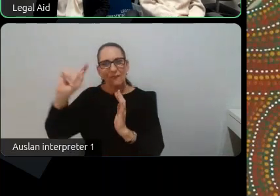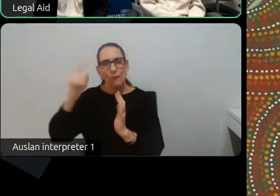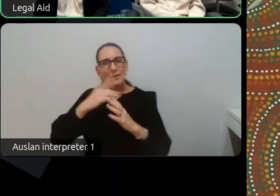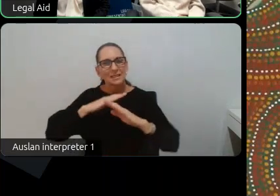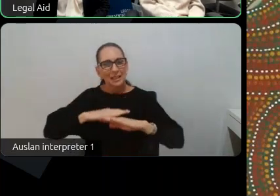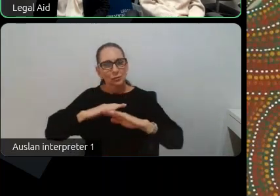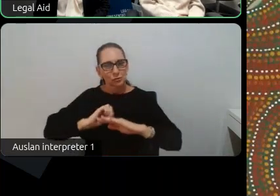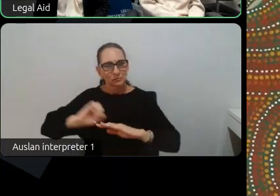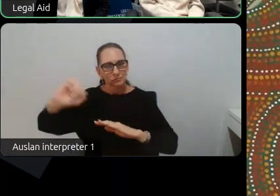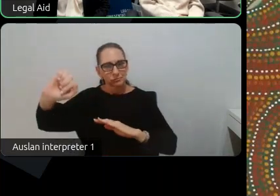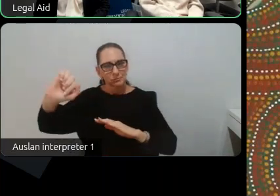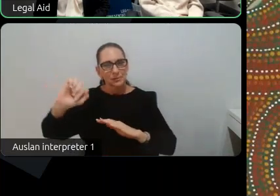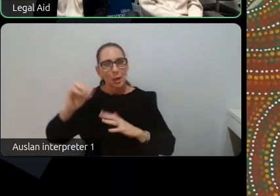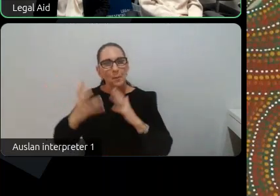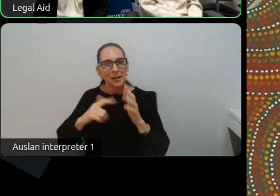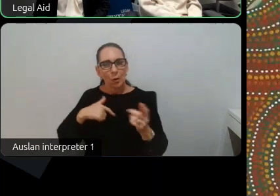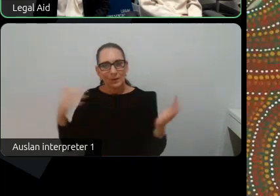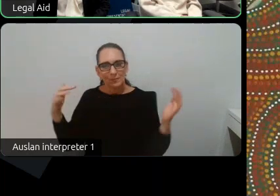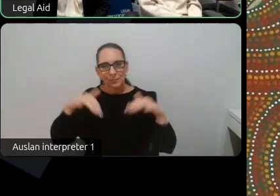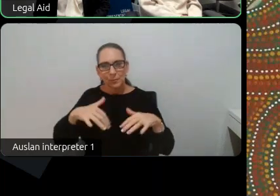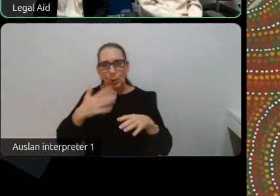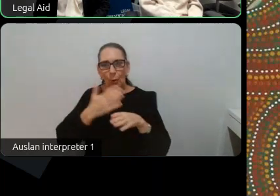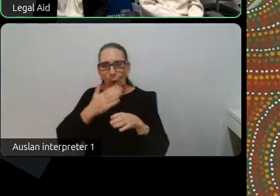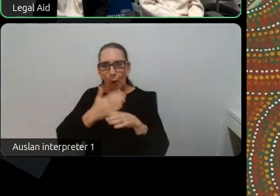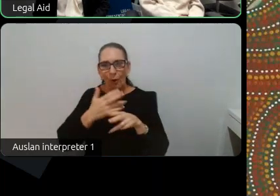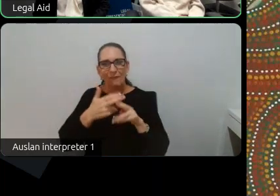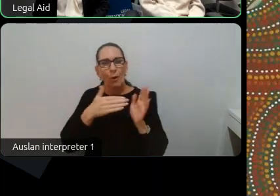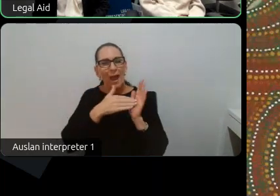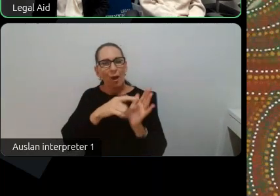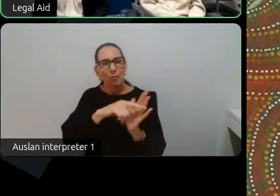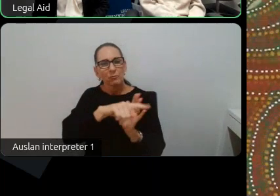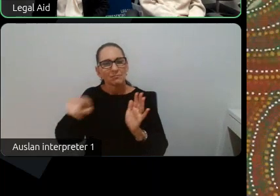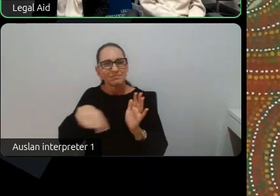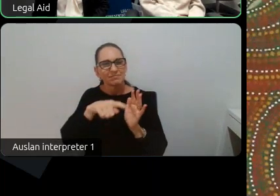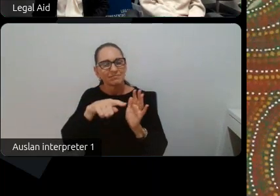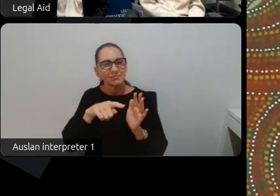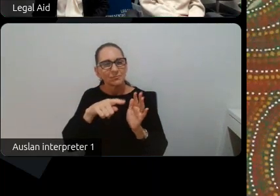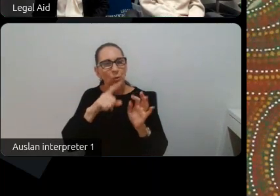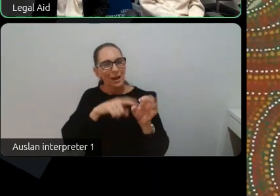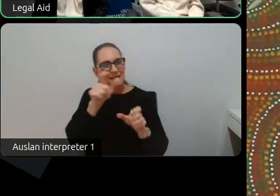work to help disadvantaged Queenslanders uphold their legal rights in our justice system. We